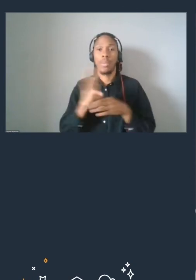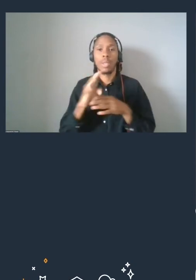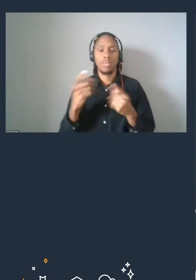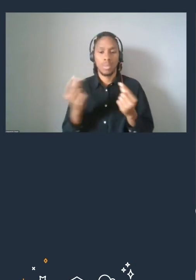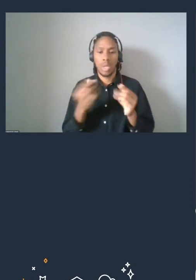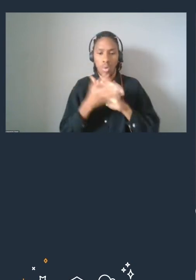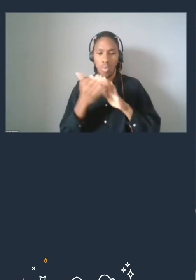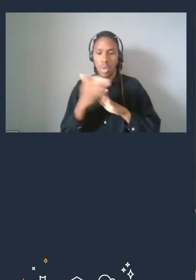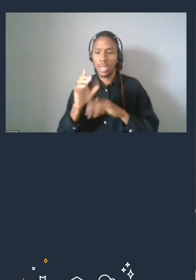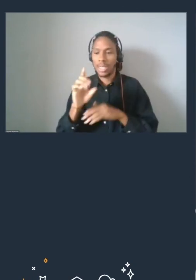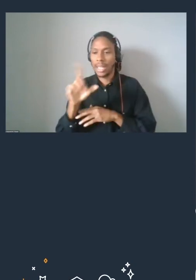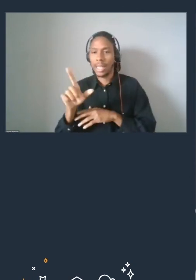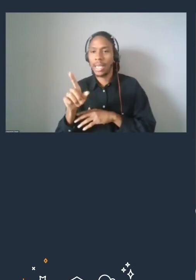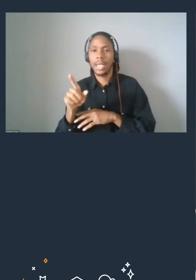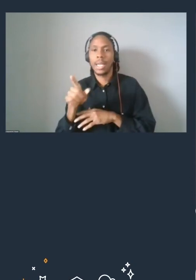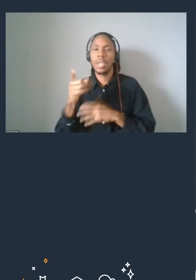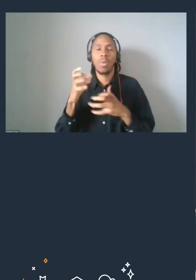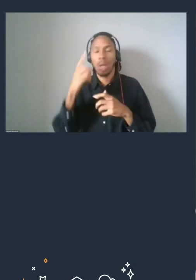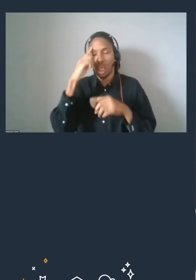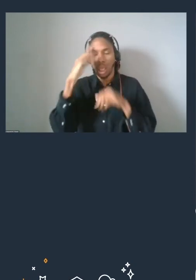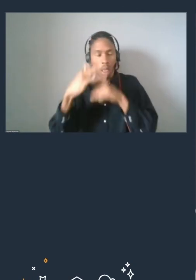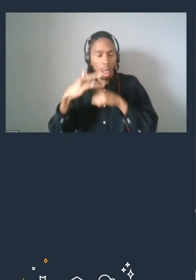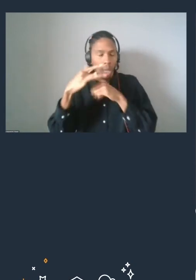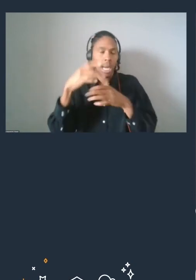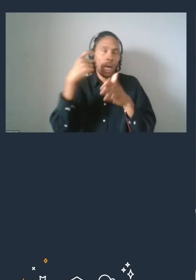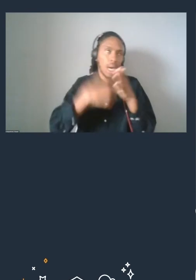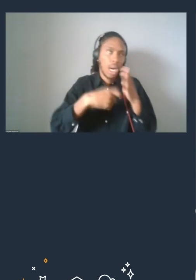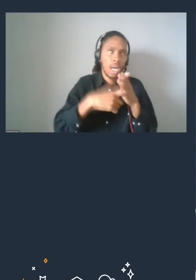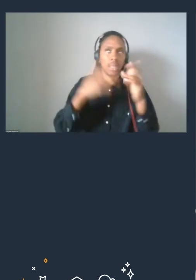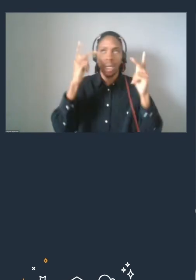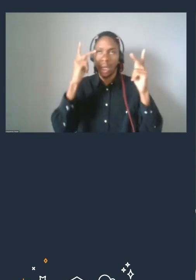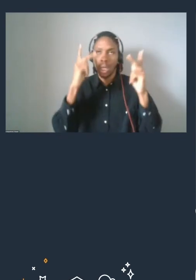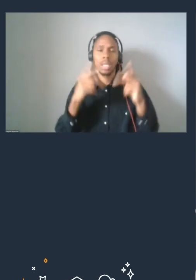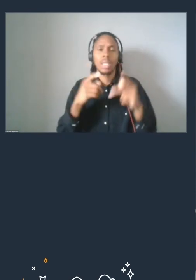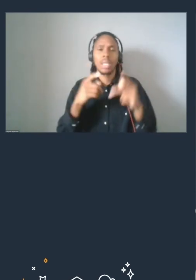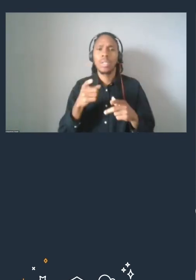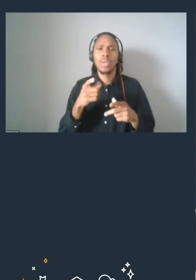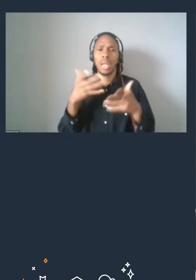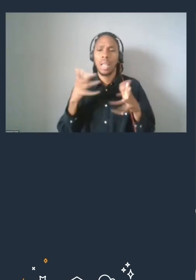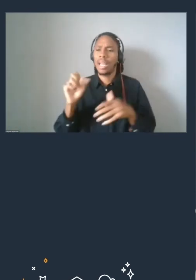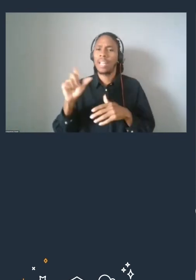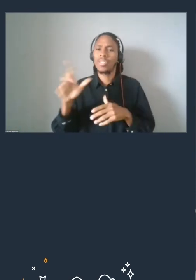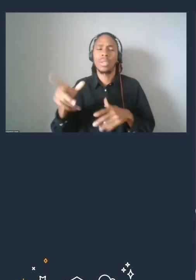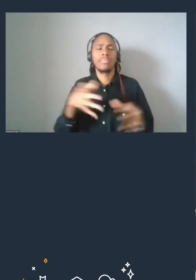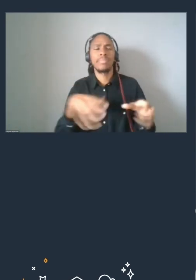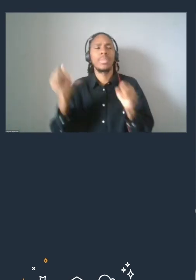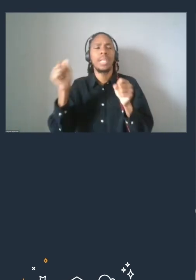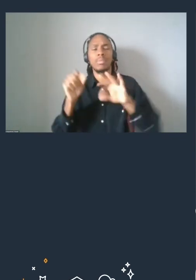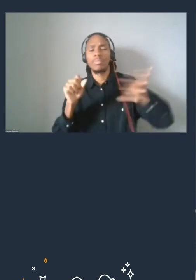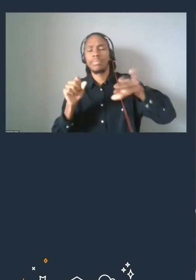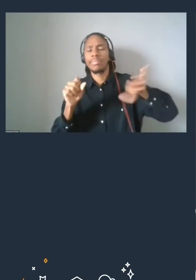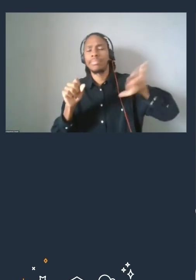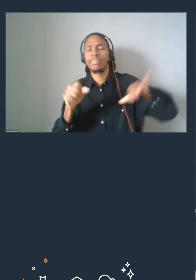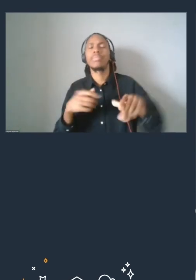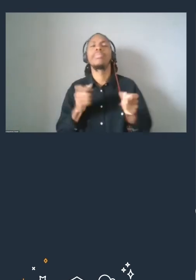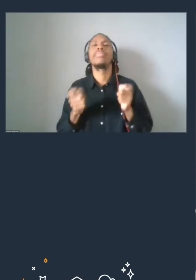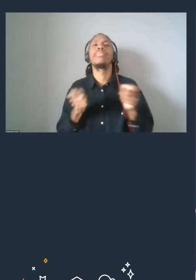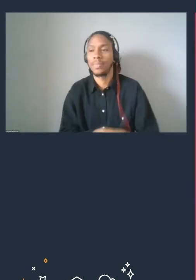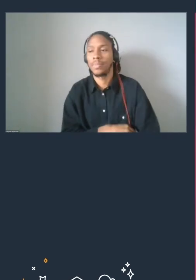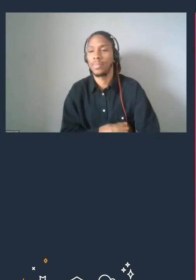You don't want to think about the cost optimization and you can let S3 handle that for you. Just so a really easy way to manage cost.